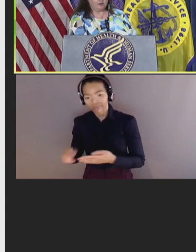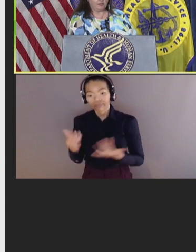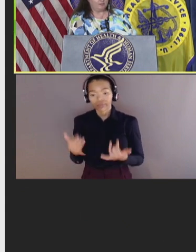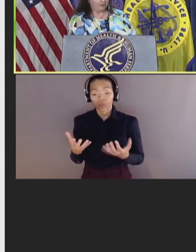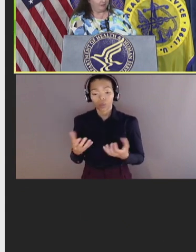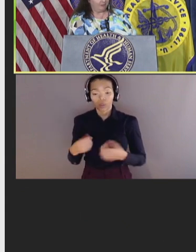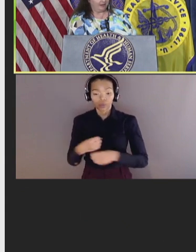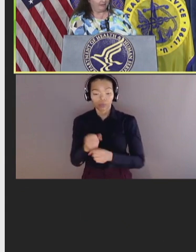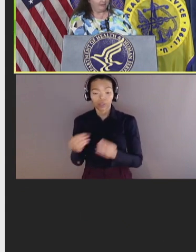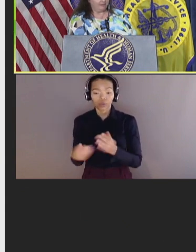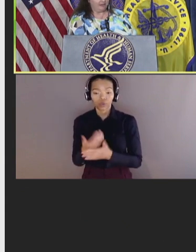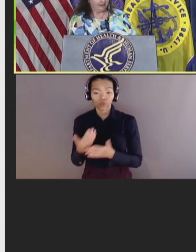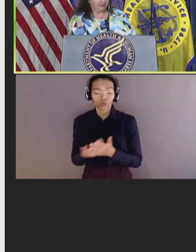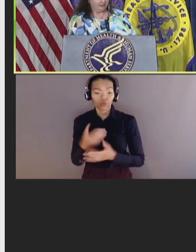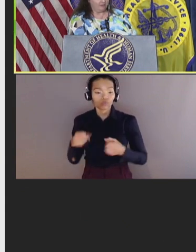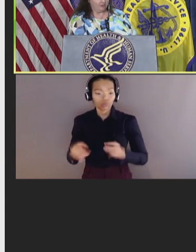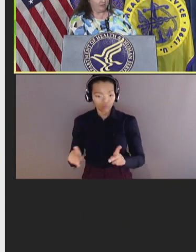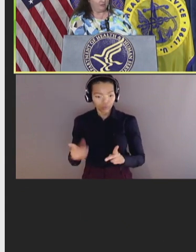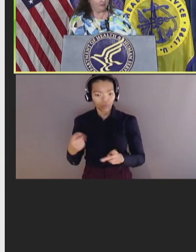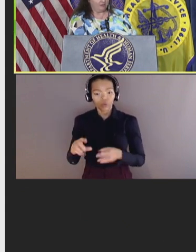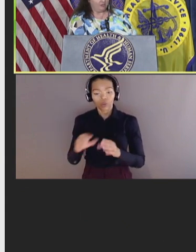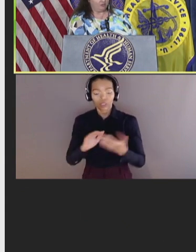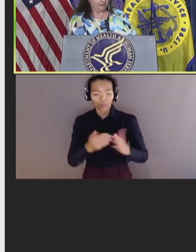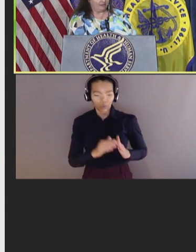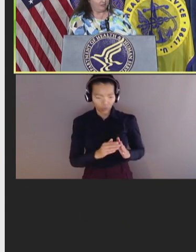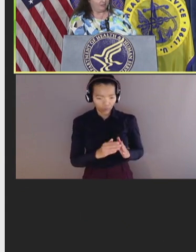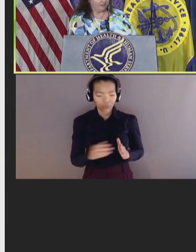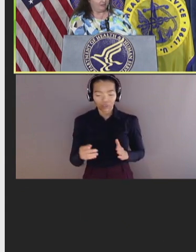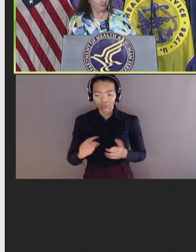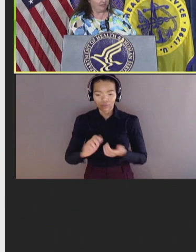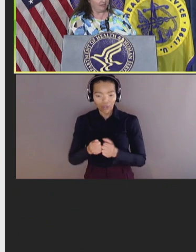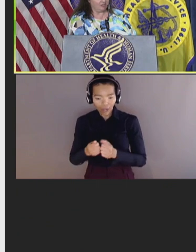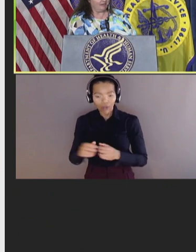Community of Practice, so we can have some good knowledge translation and exchange.